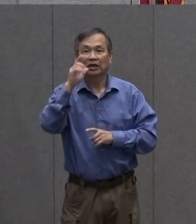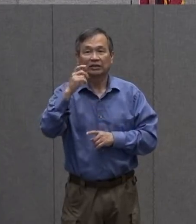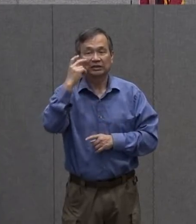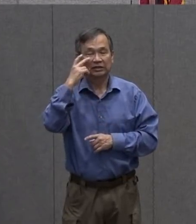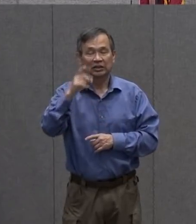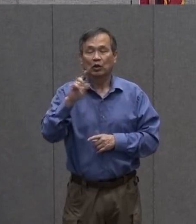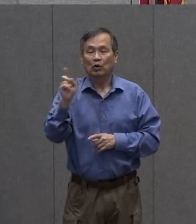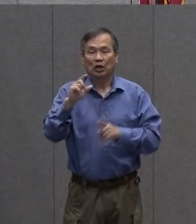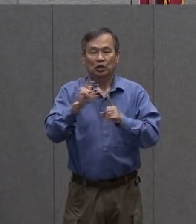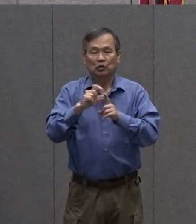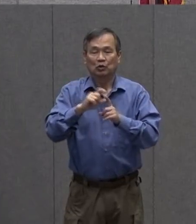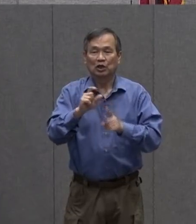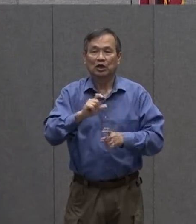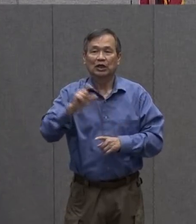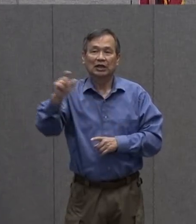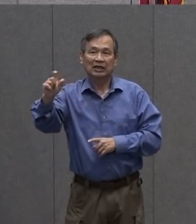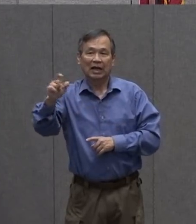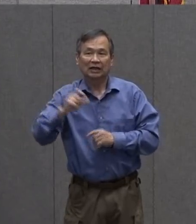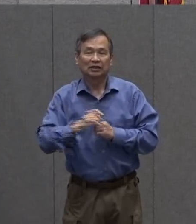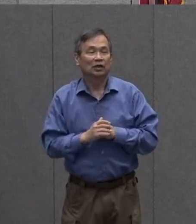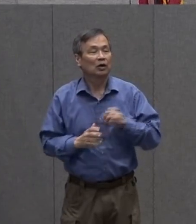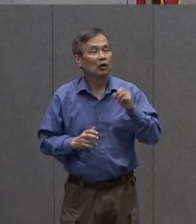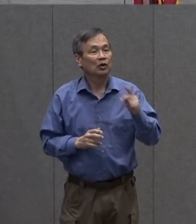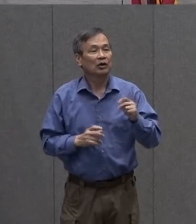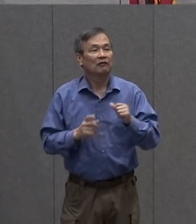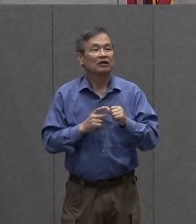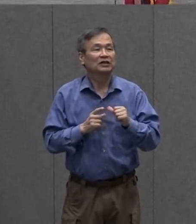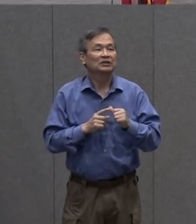So, hm, where do I wanna go first?